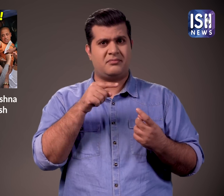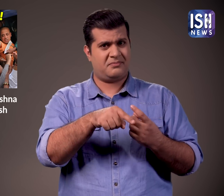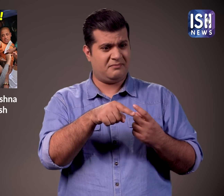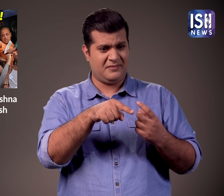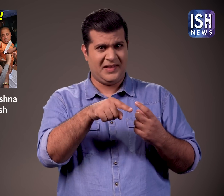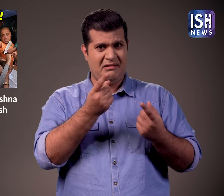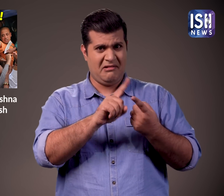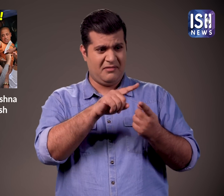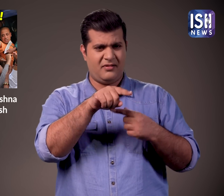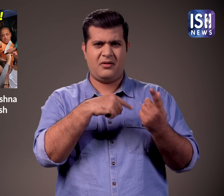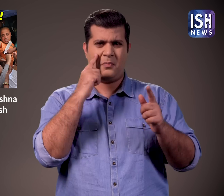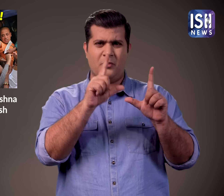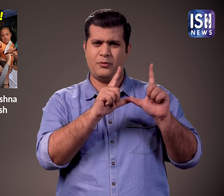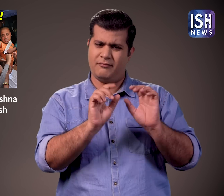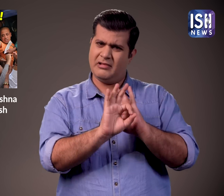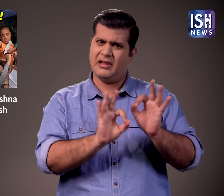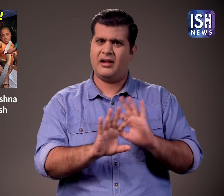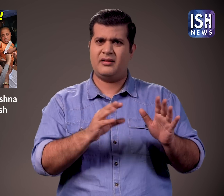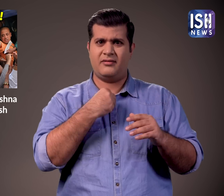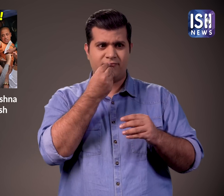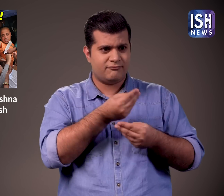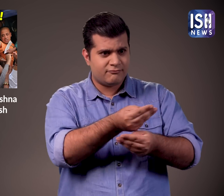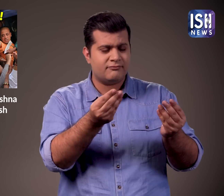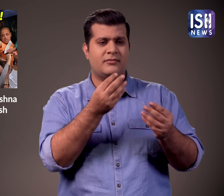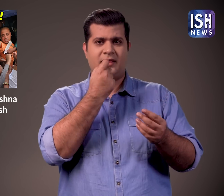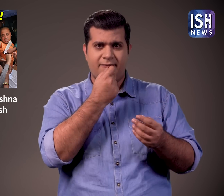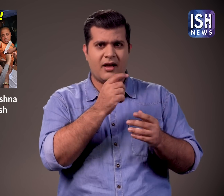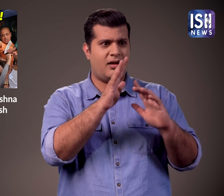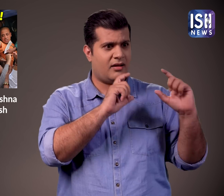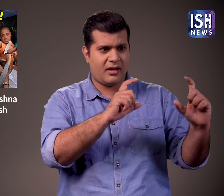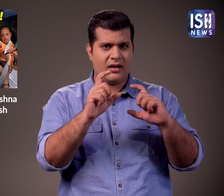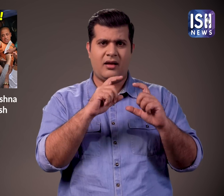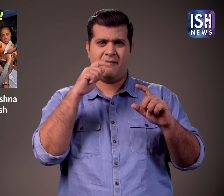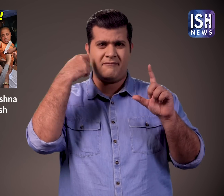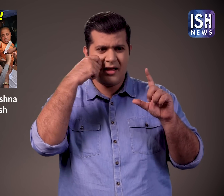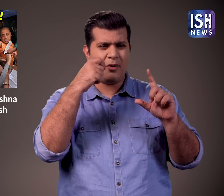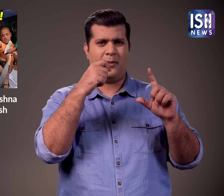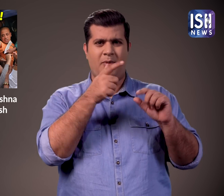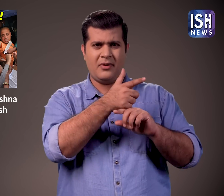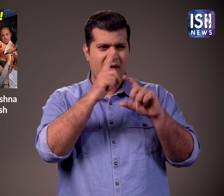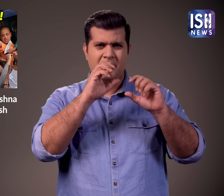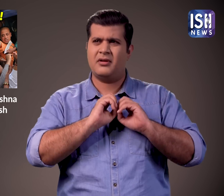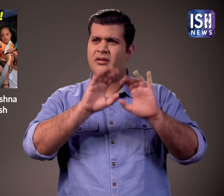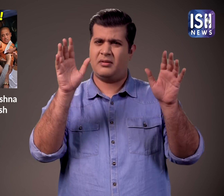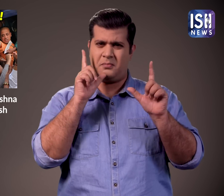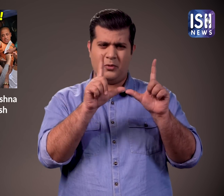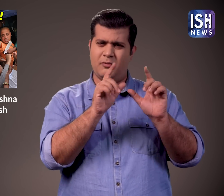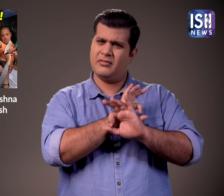There are videos and photos of ISKCON taking care of the locals during the floods.